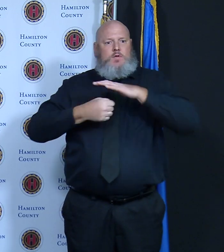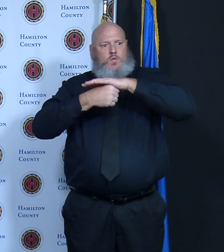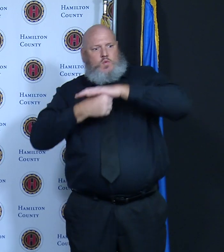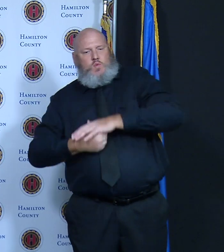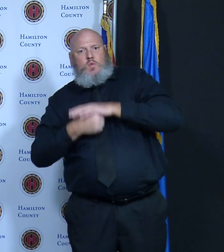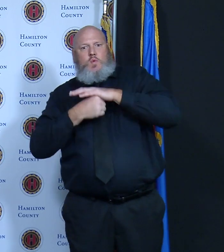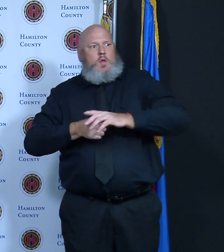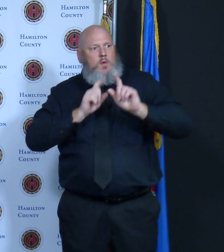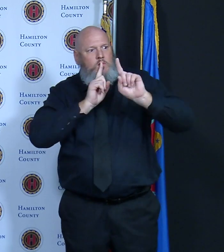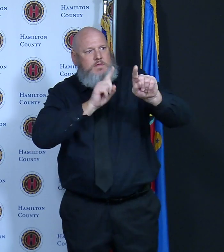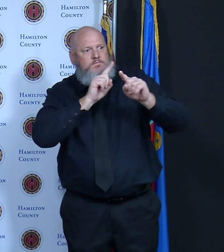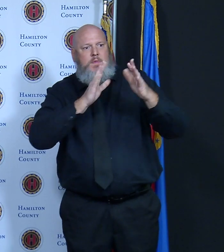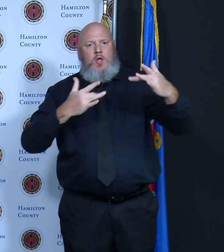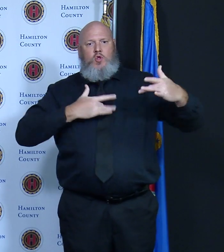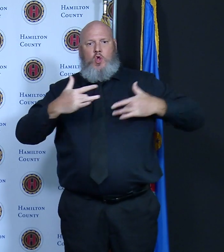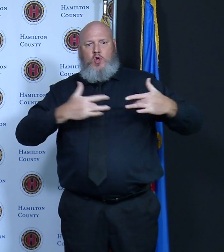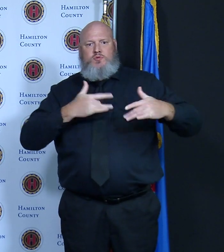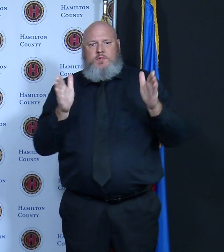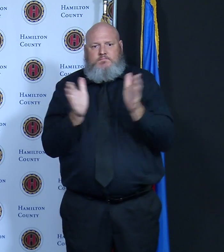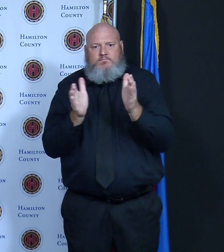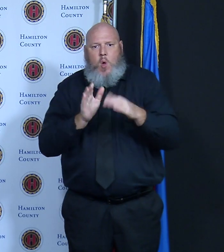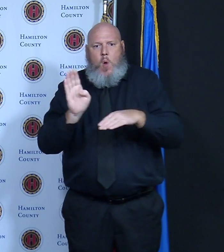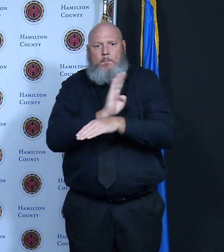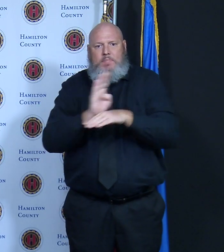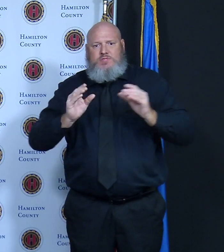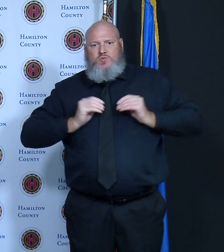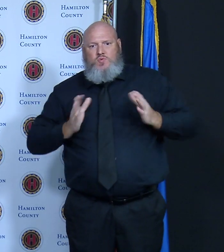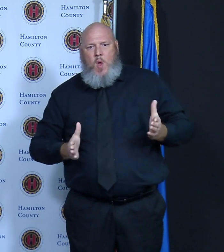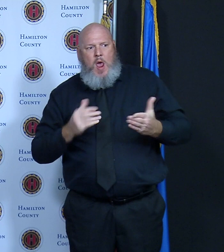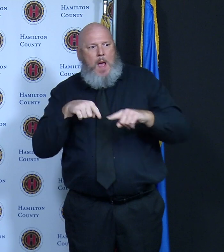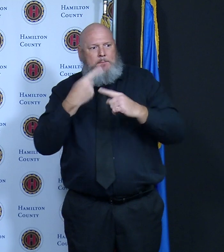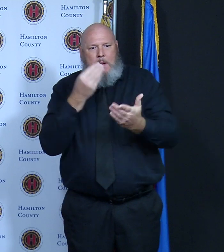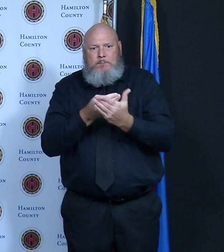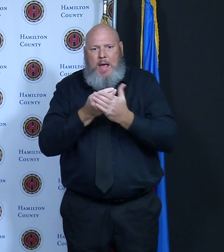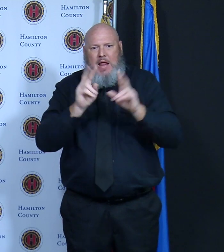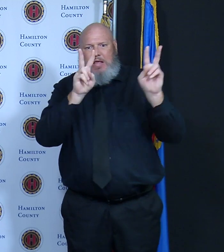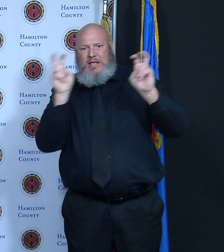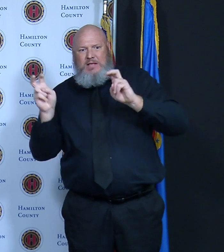some financial hardships as our revenues are reduced through primarily sales tax